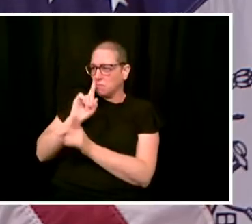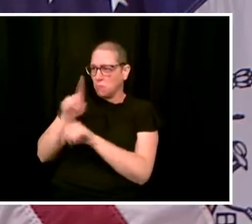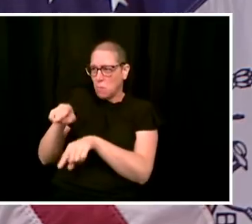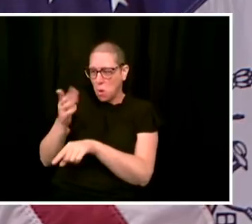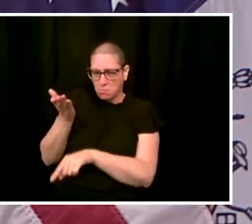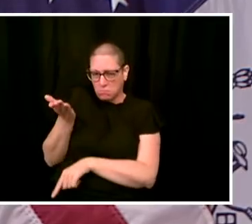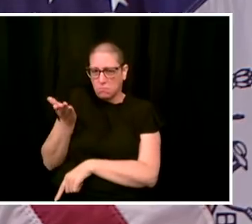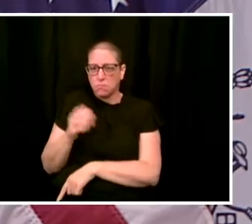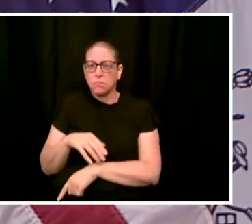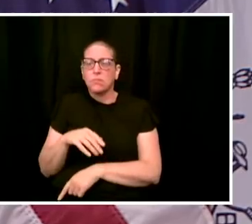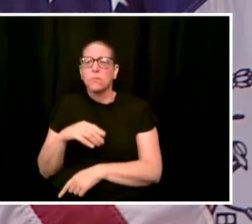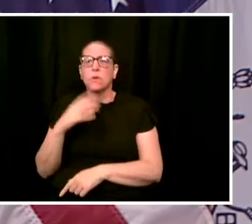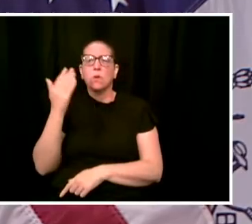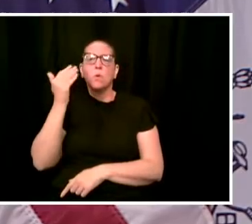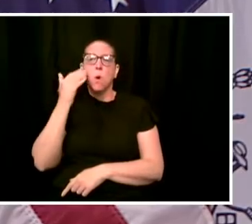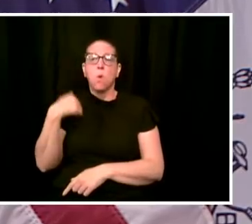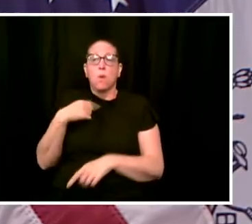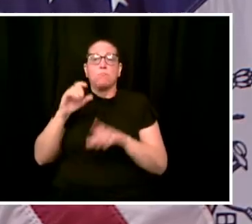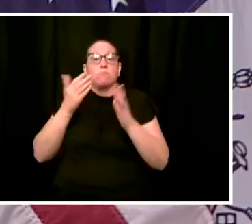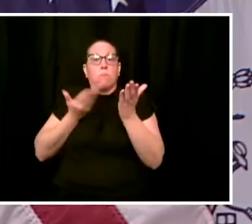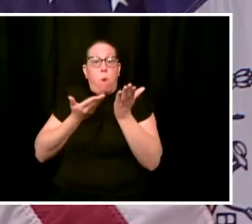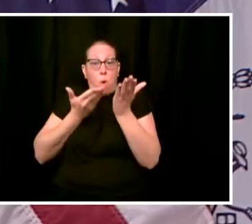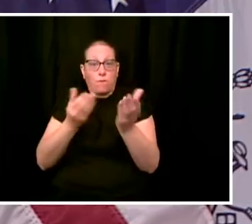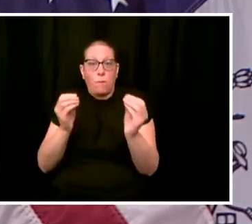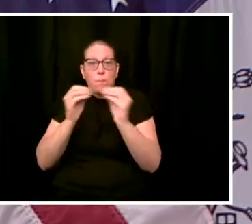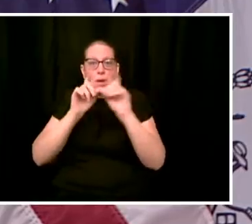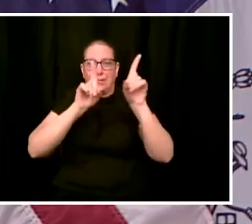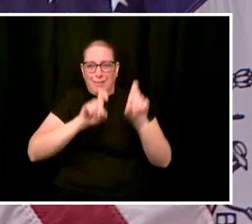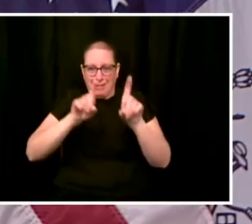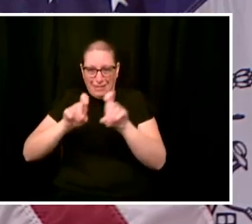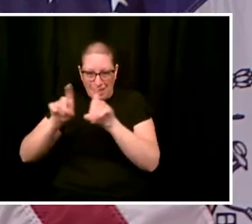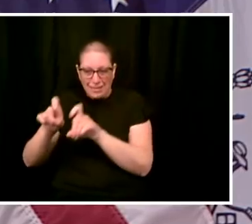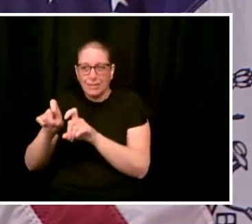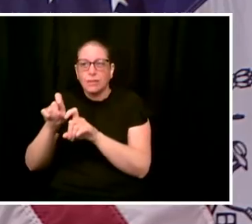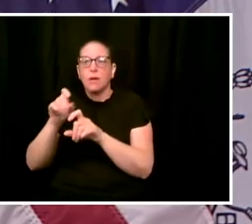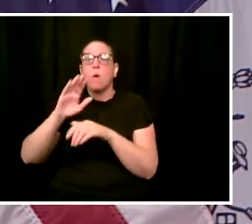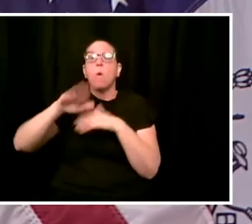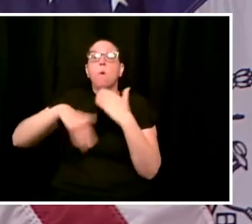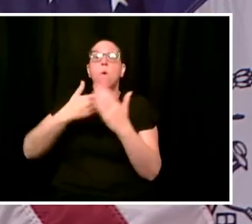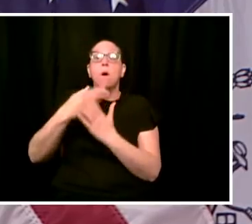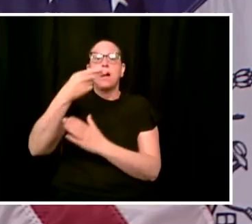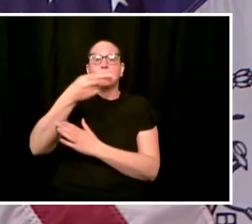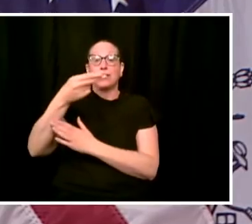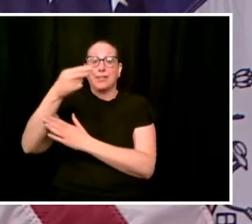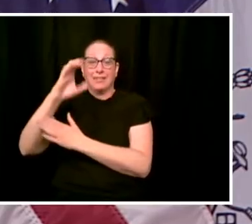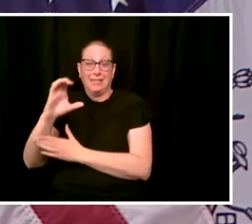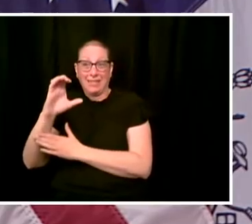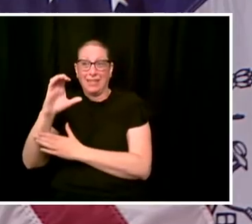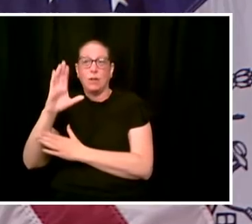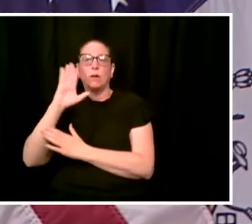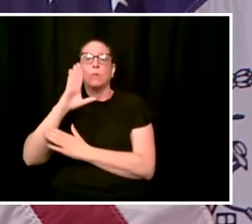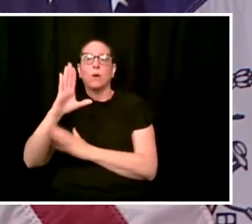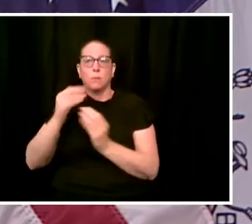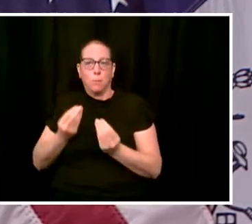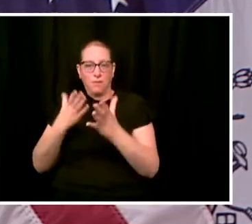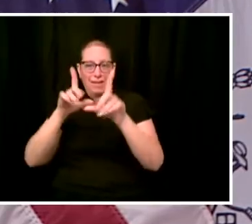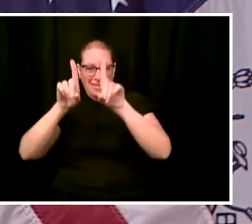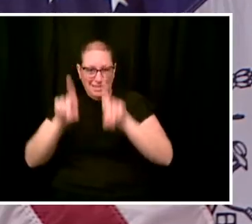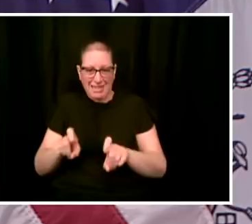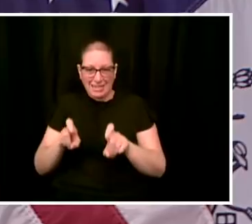TESTING IS HAPPEINNG NOW MORE AND MORE AS I TALKED ABOUT YESTERDAY.